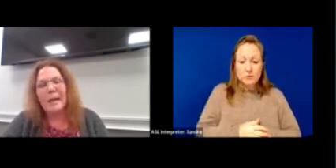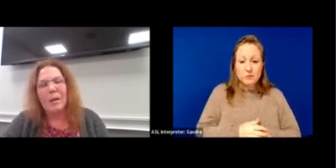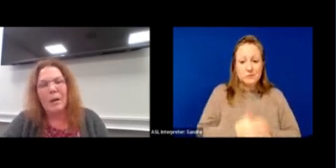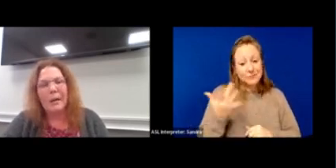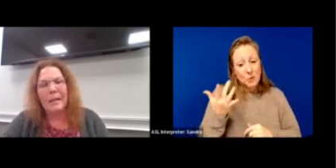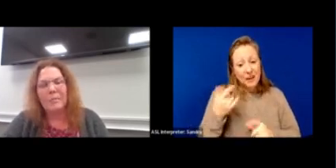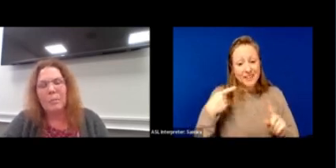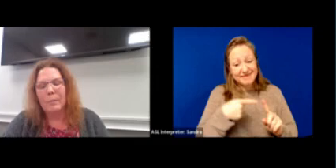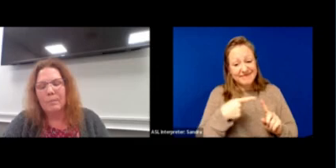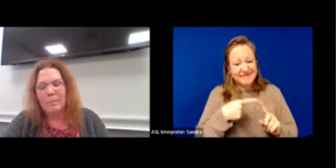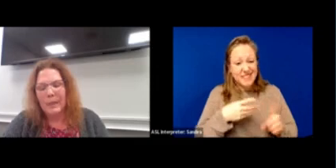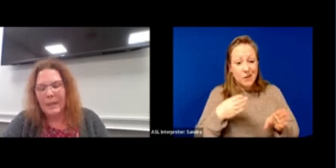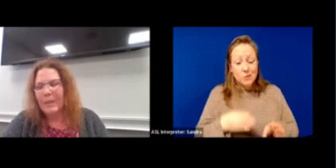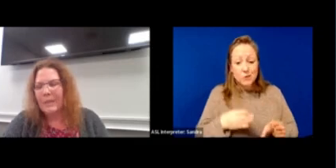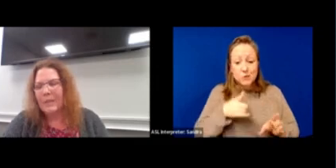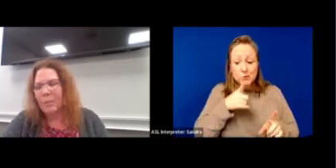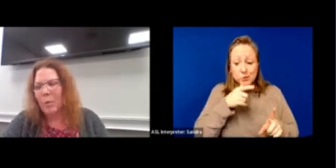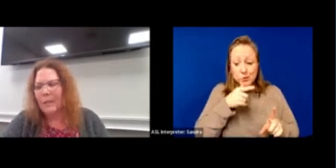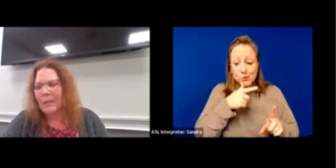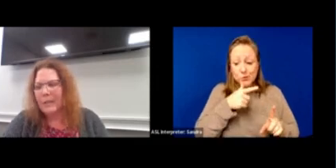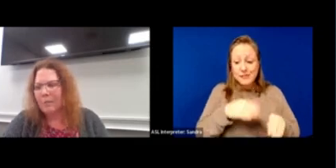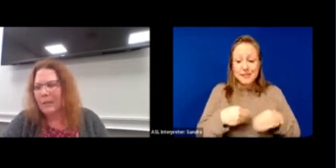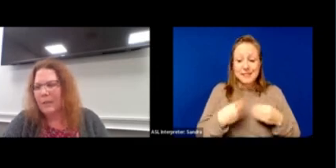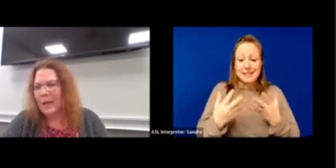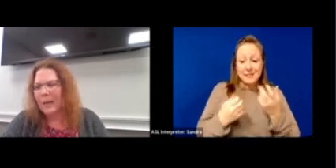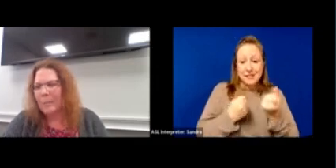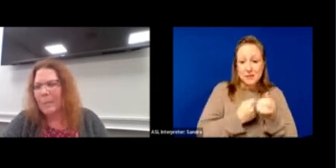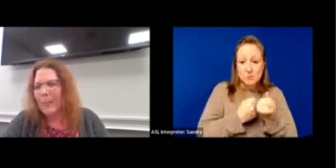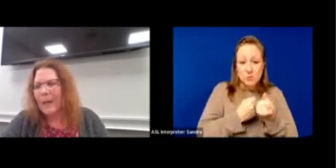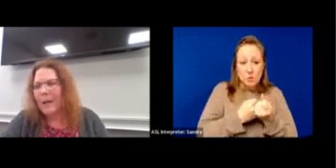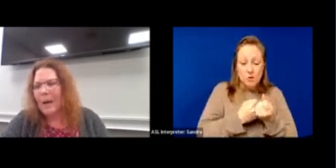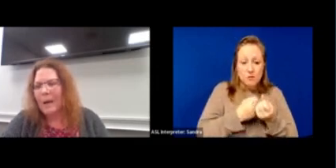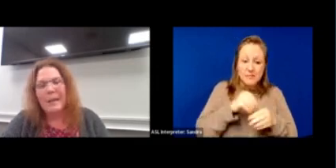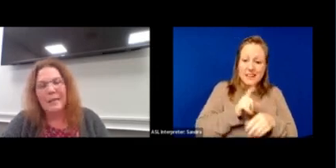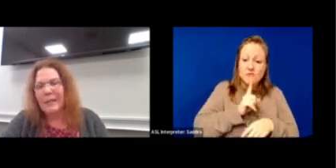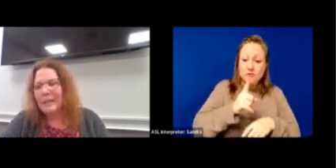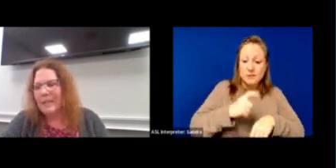that are giving the support in real time, it giving this